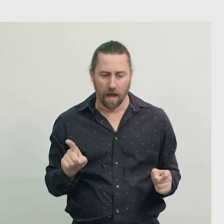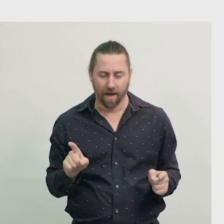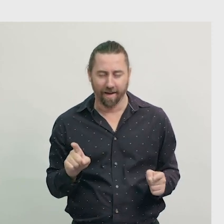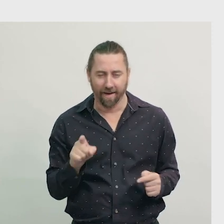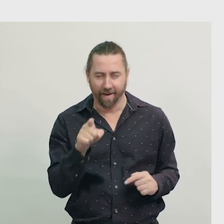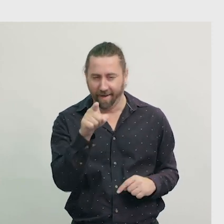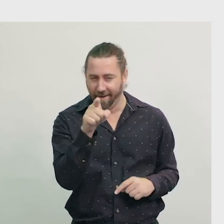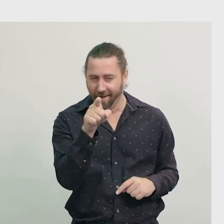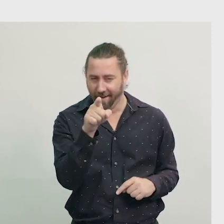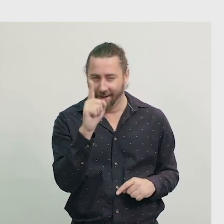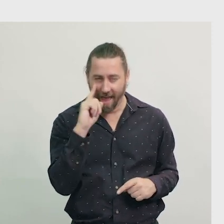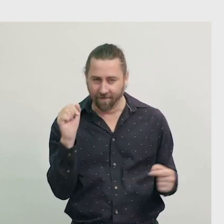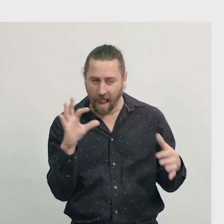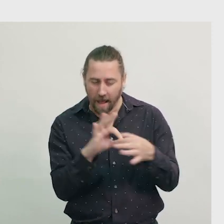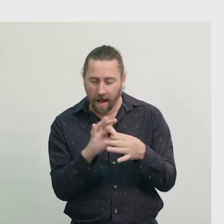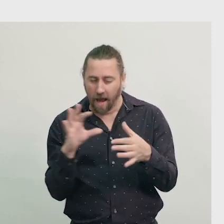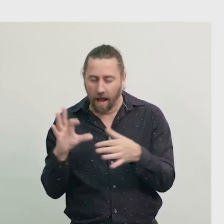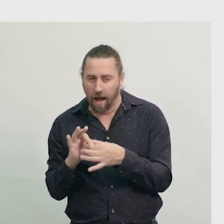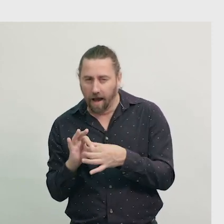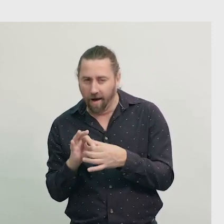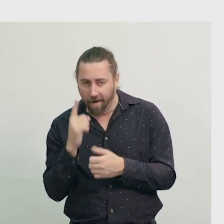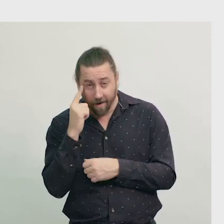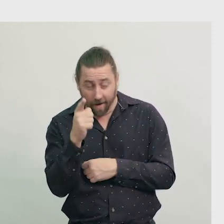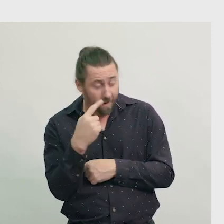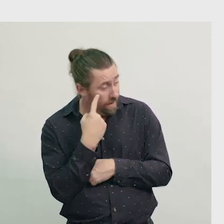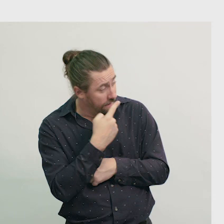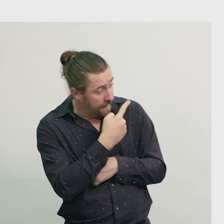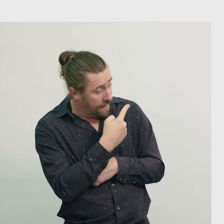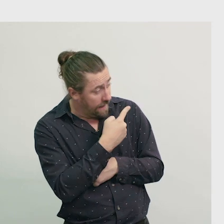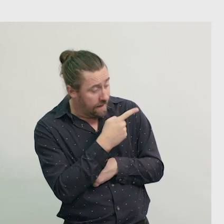Can you see a relationship between these numbers that could help us out?